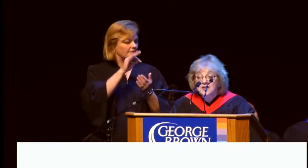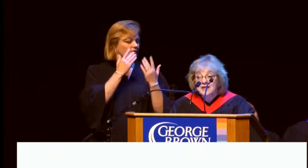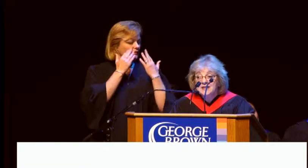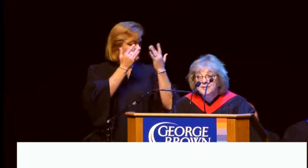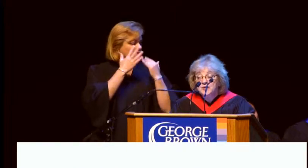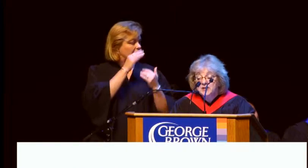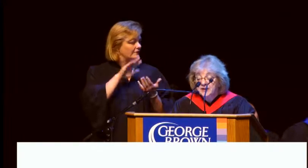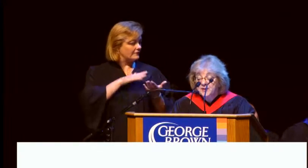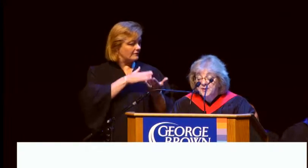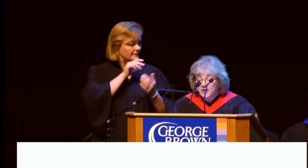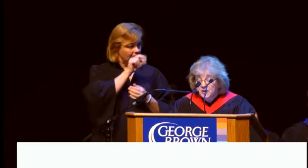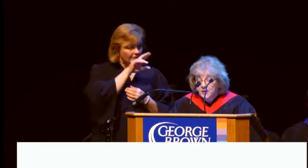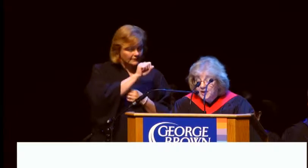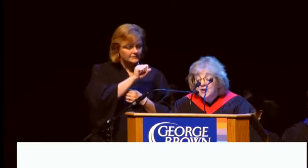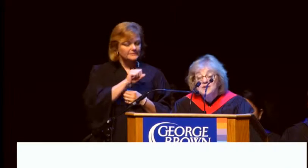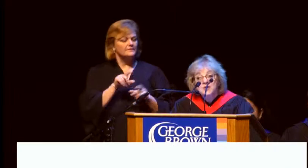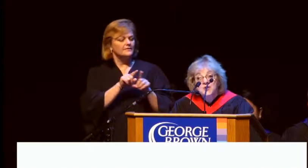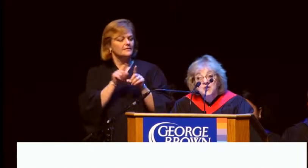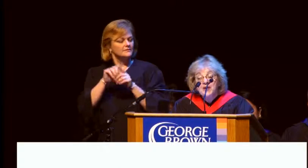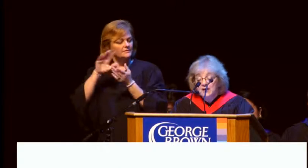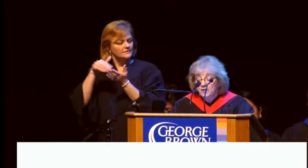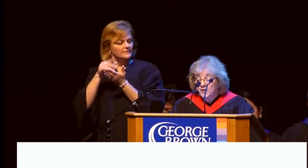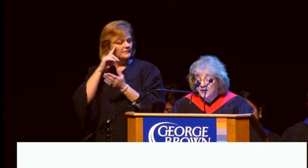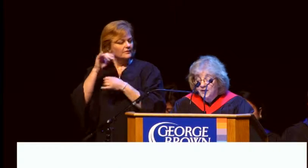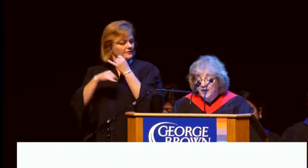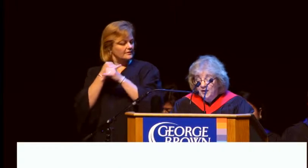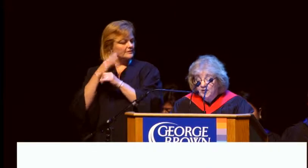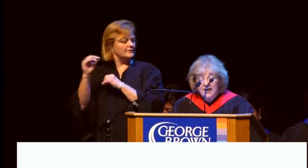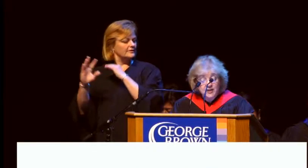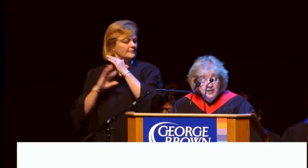AND IMMIGRANT EDUCATION SO THAT YOU MAY CONFER THEIR CREDENTIALS.